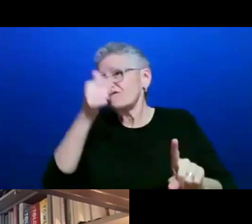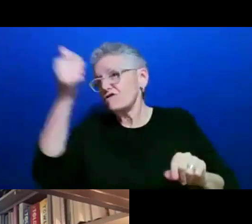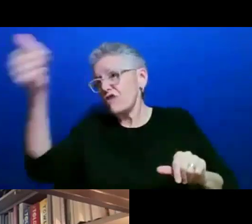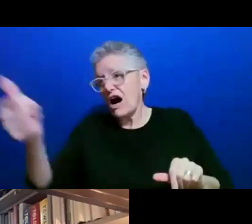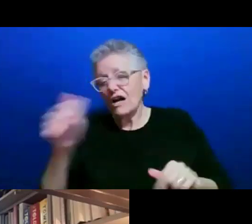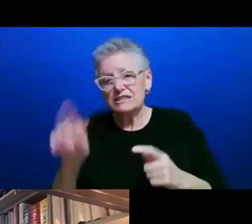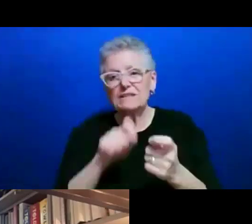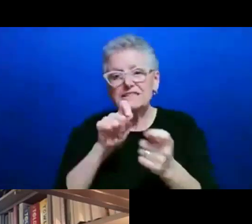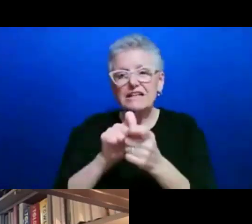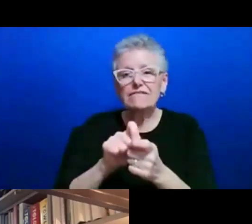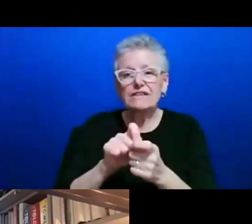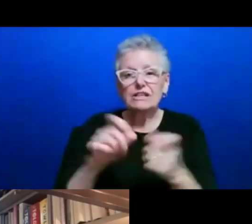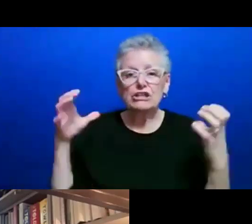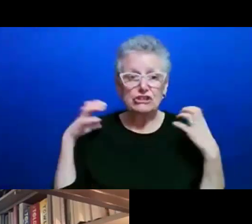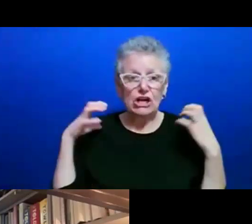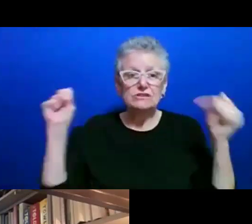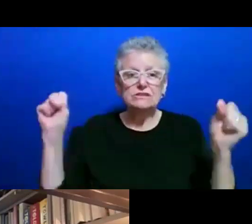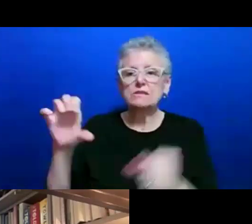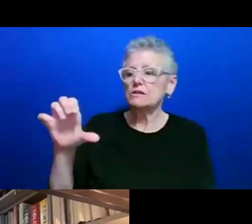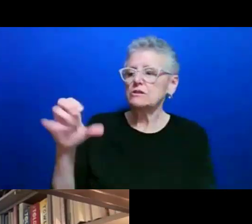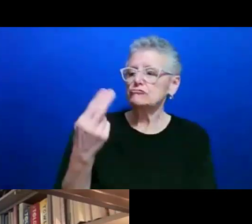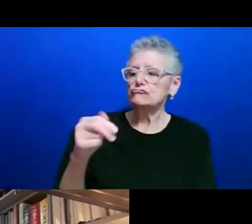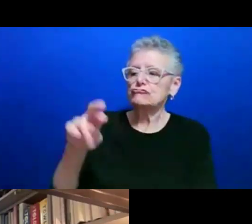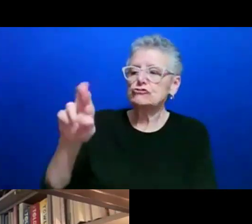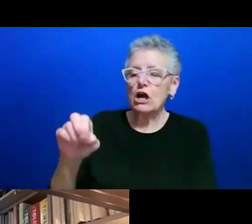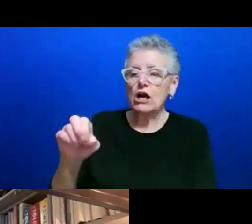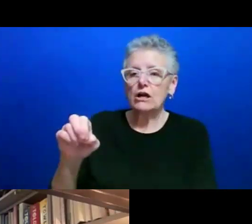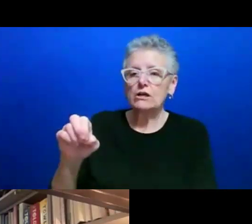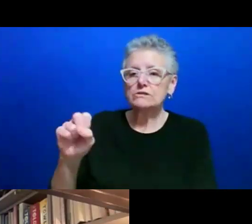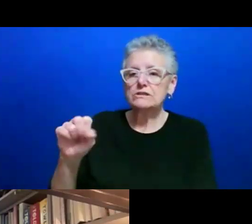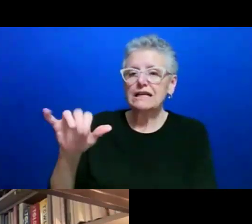at charge syndrome, which I had on my caseload